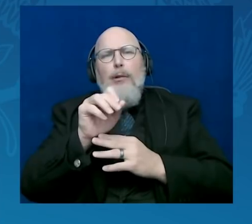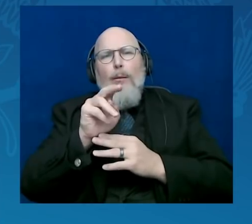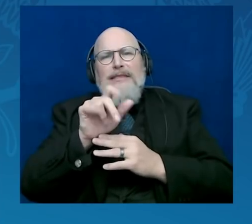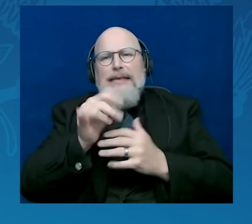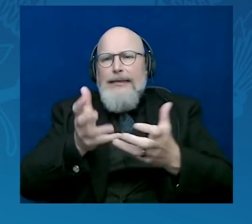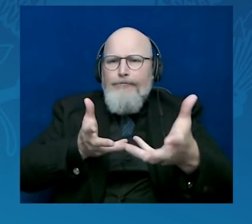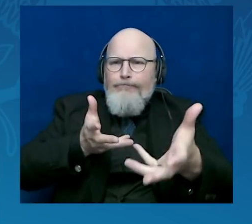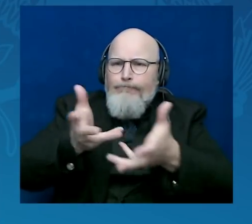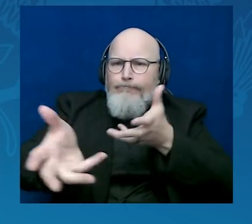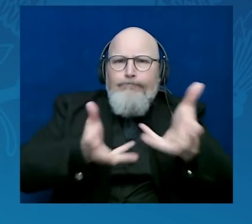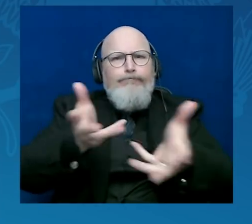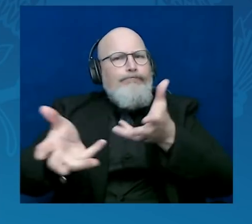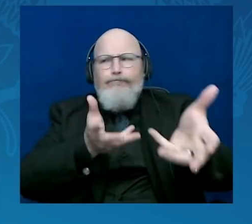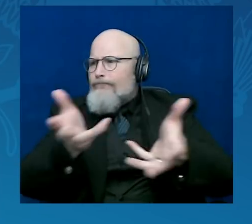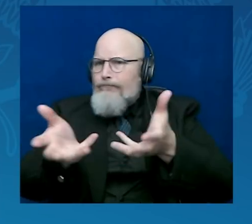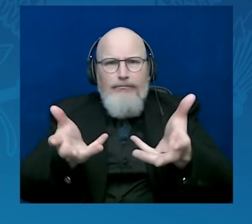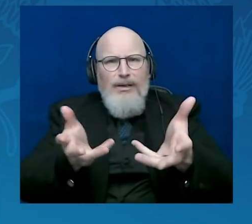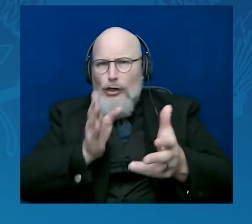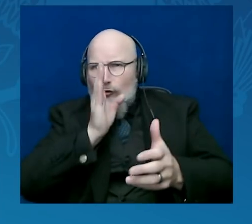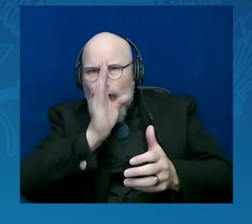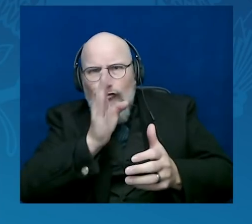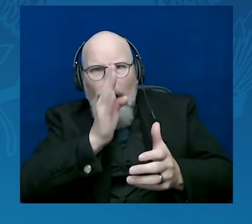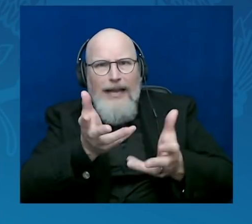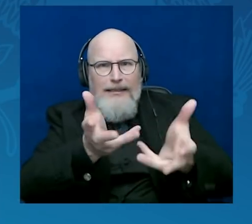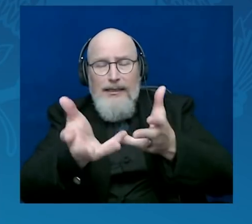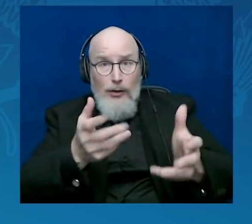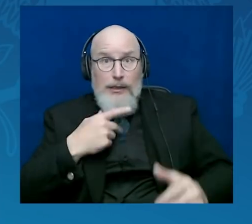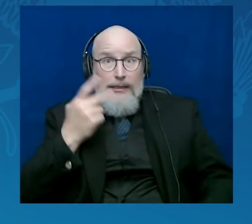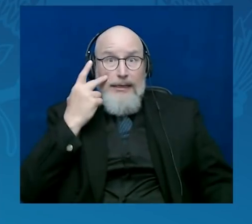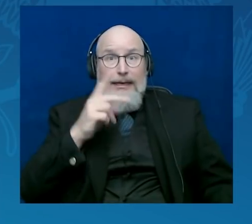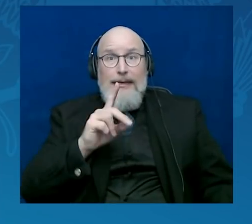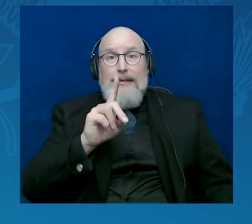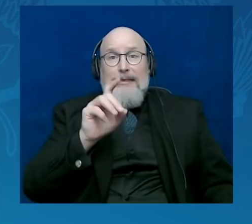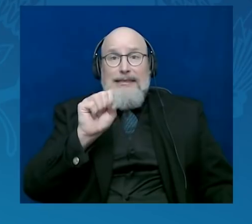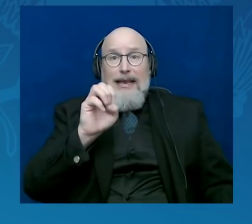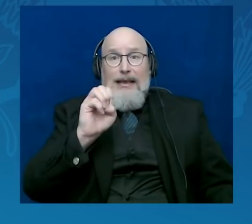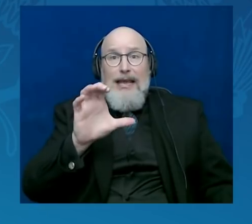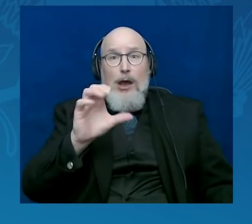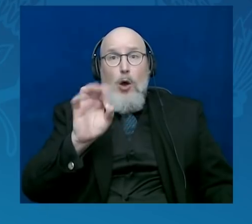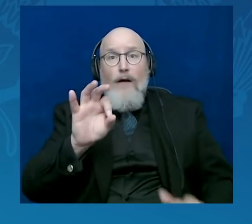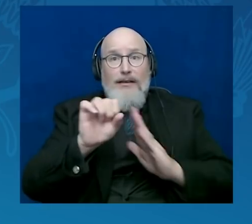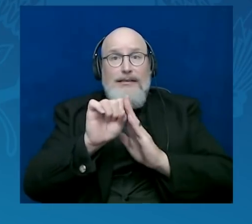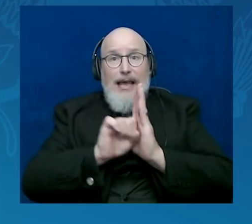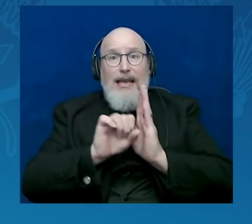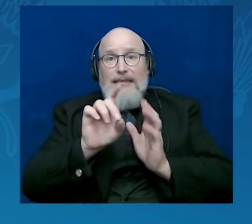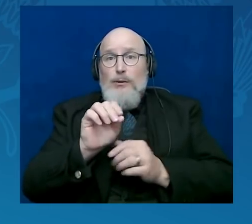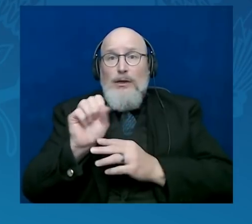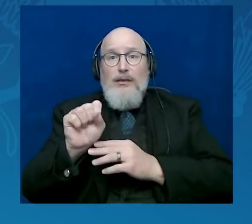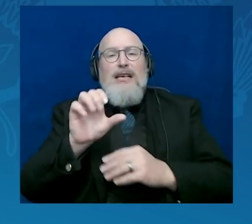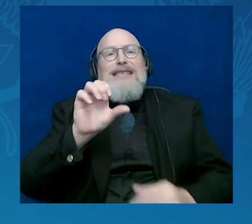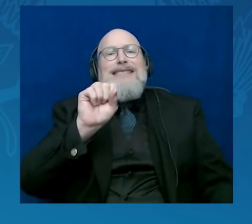We have counted -- and the Secretary of State is here, Tony Blinken. We've counted an excess of at least 200 conversations